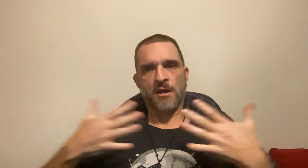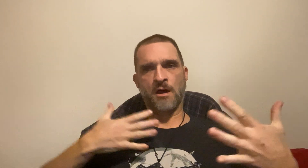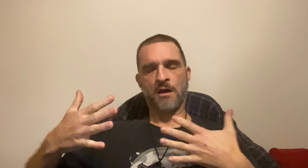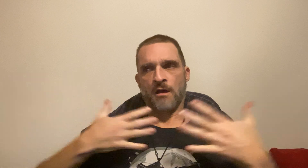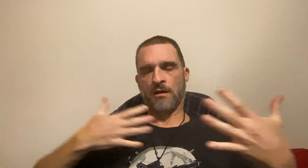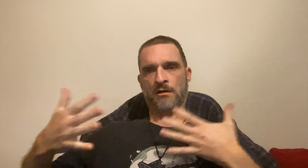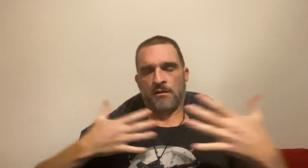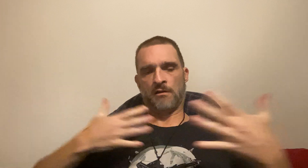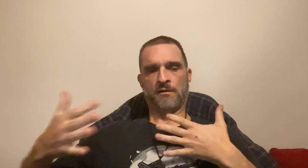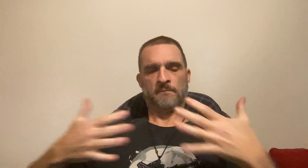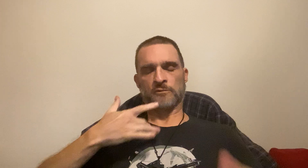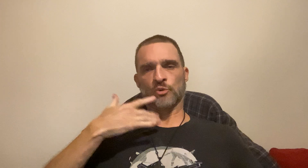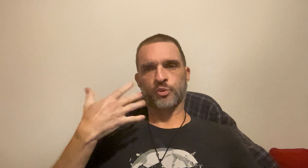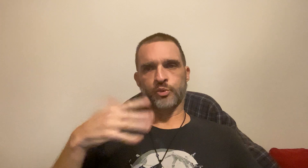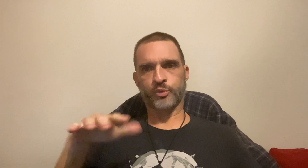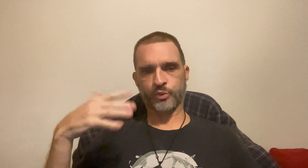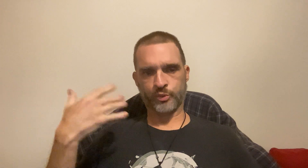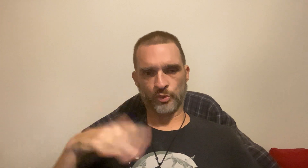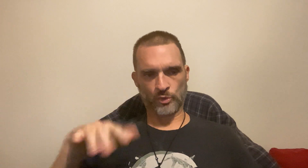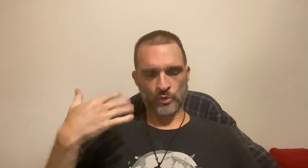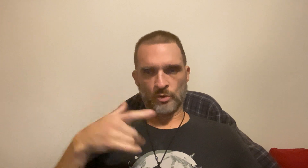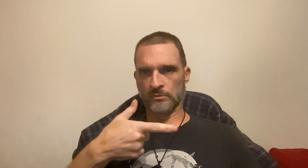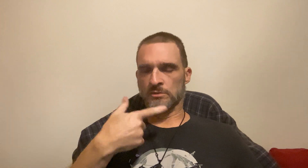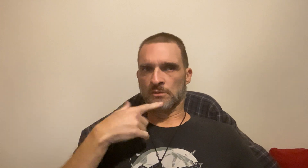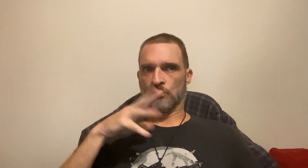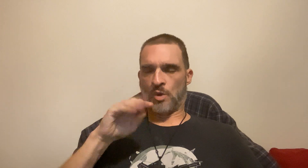She could feel the vibe. It was *WOW*